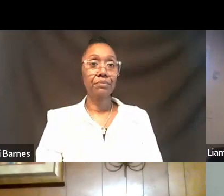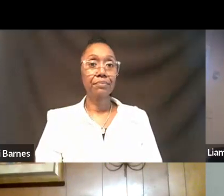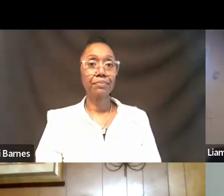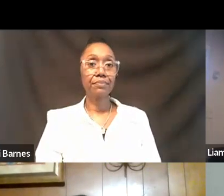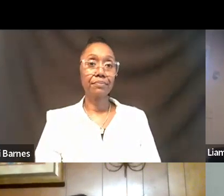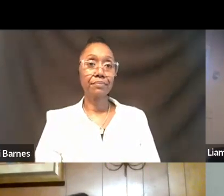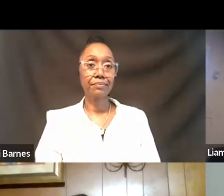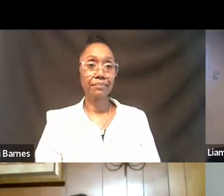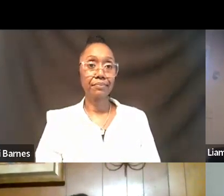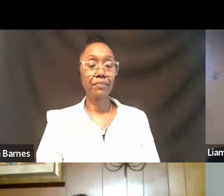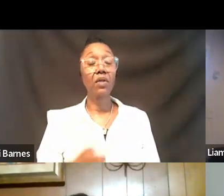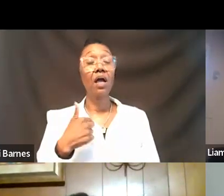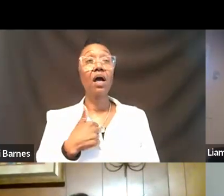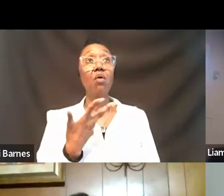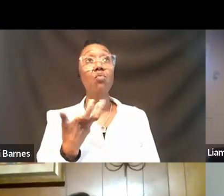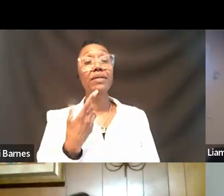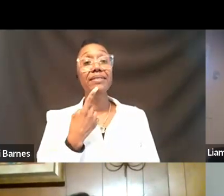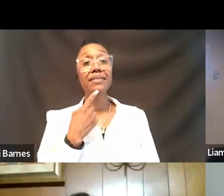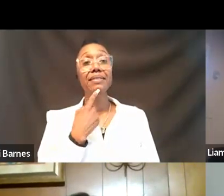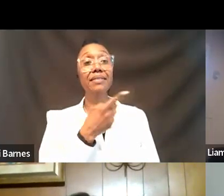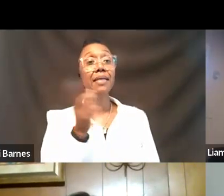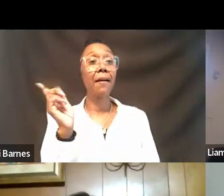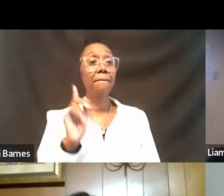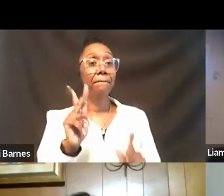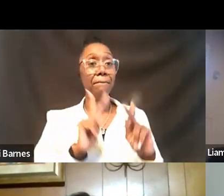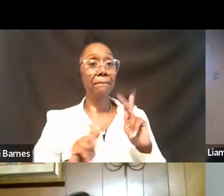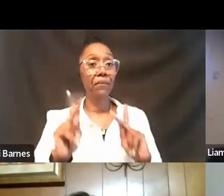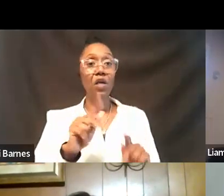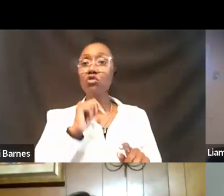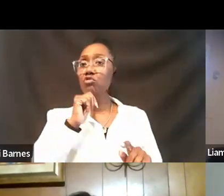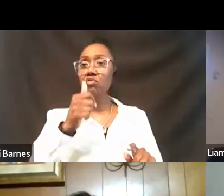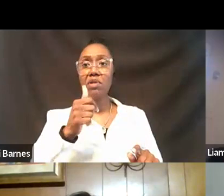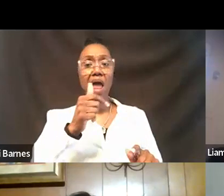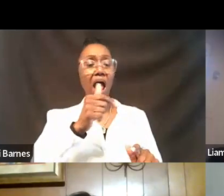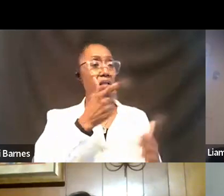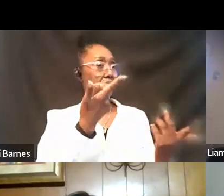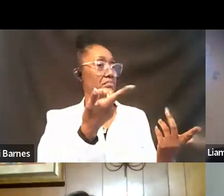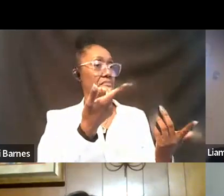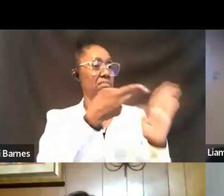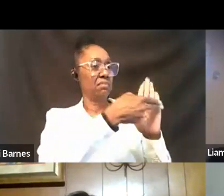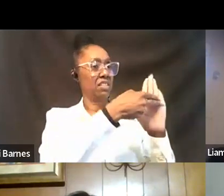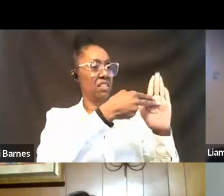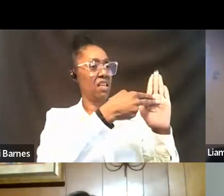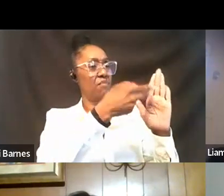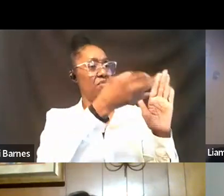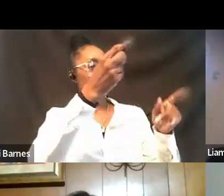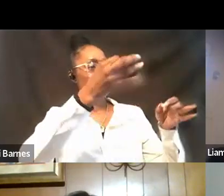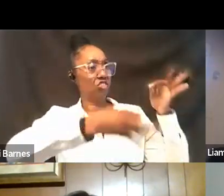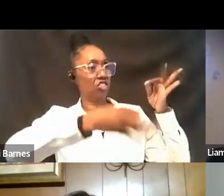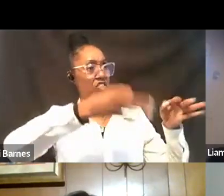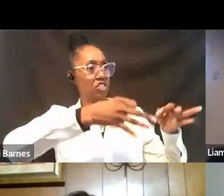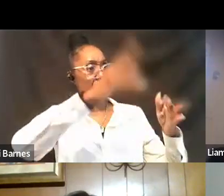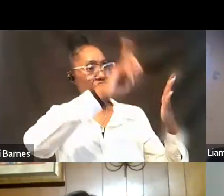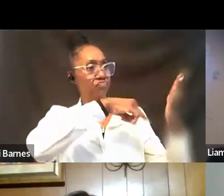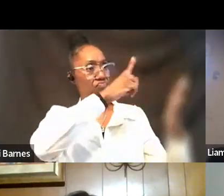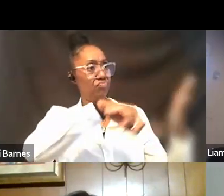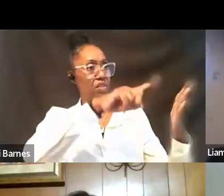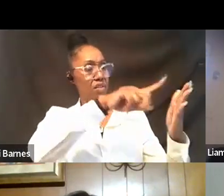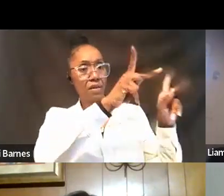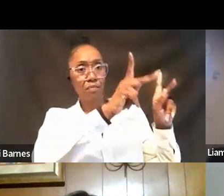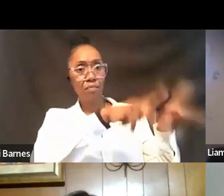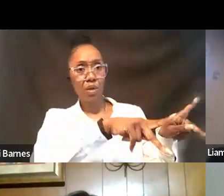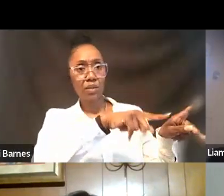I will say, to tell people. To not judge a person by the like judge of advice cover and also see the person's ability not their disability at first hand.